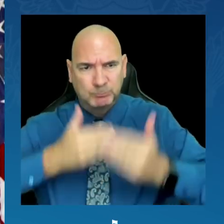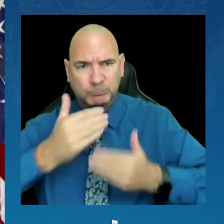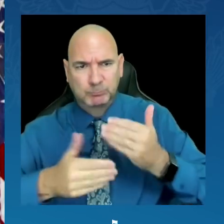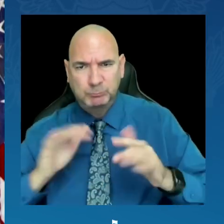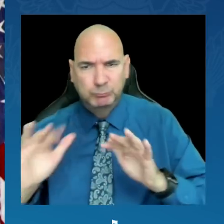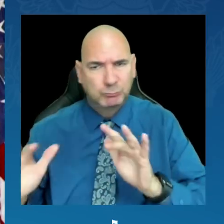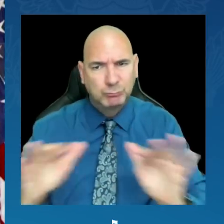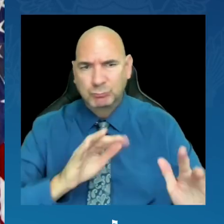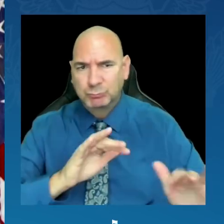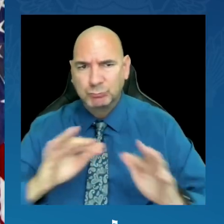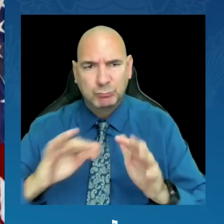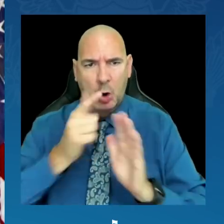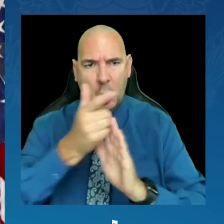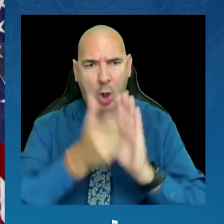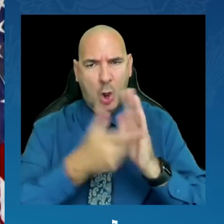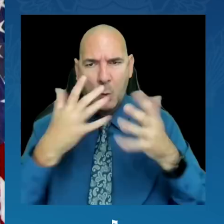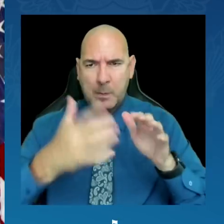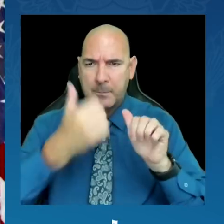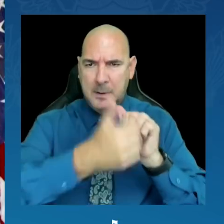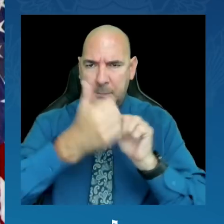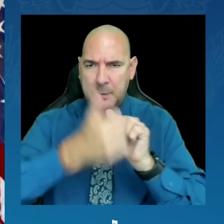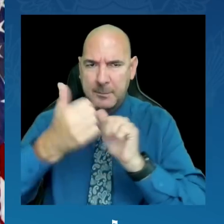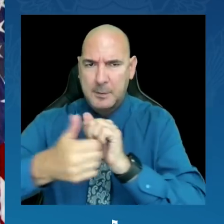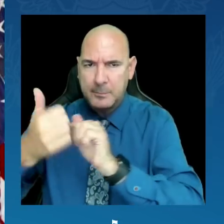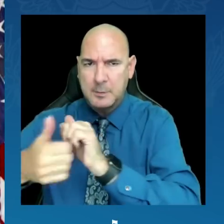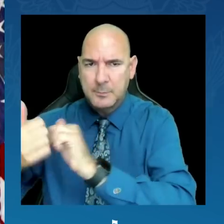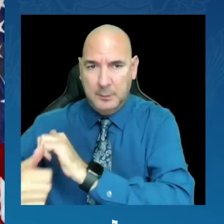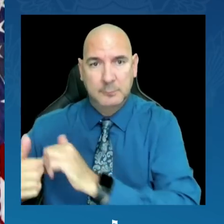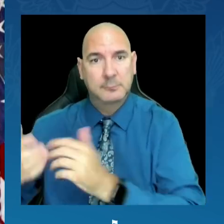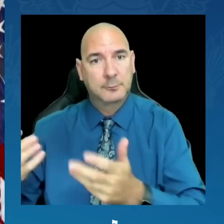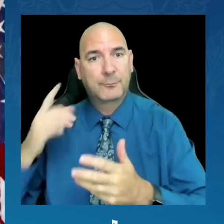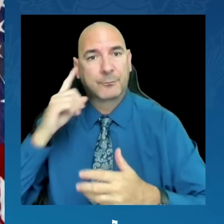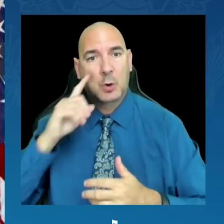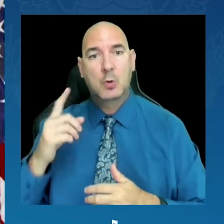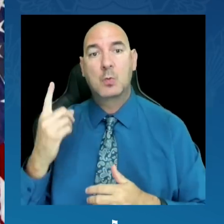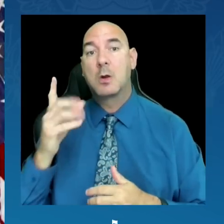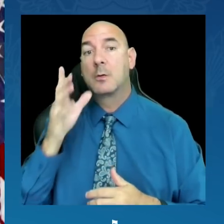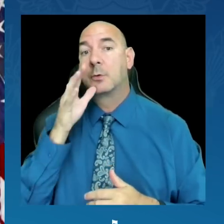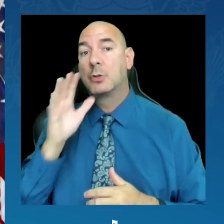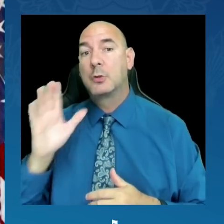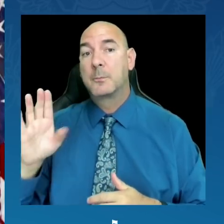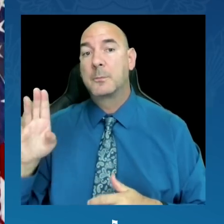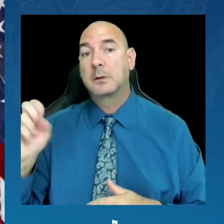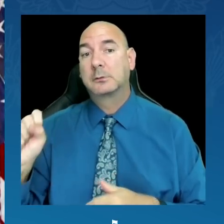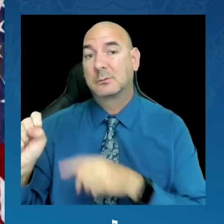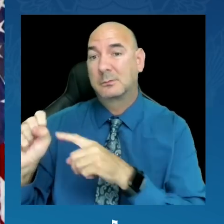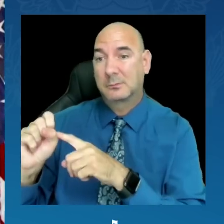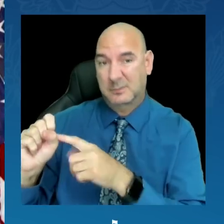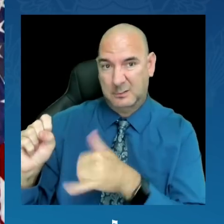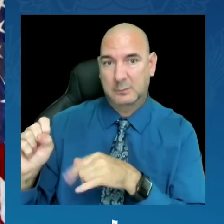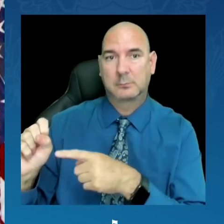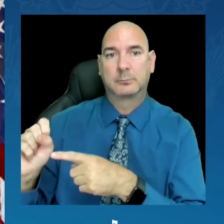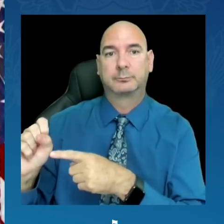and one mommy bus bill was signed into law, and that one is to support pregnant and postpartum veterans.